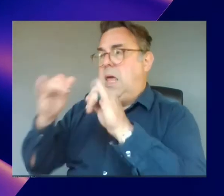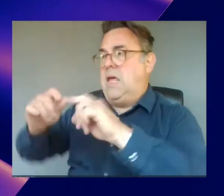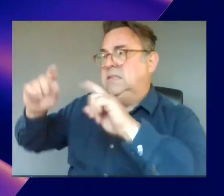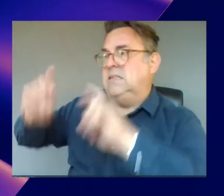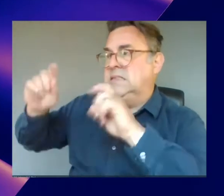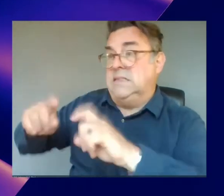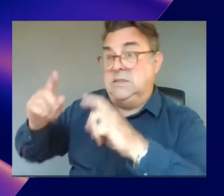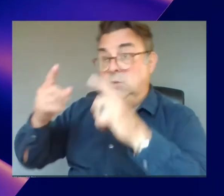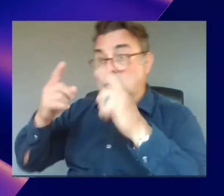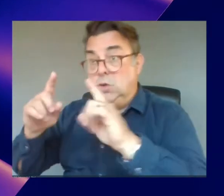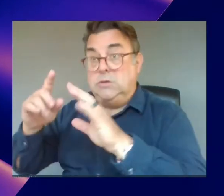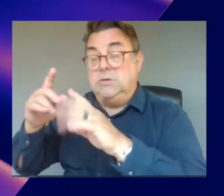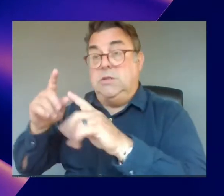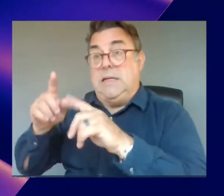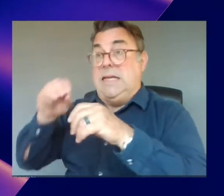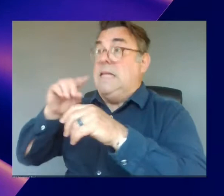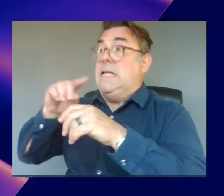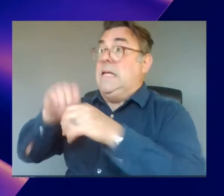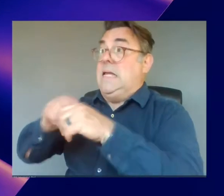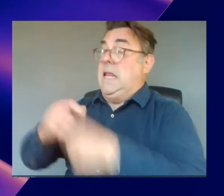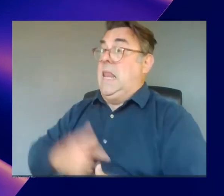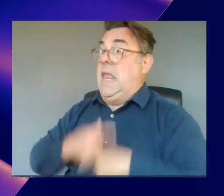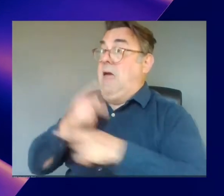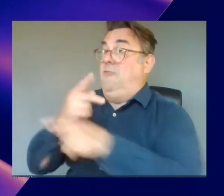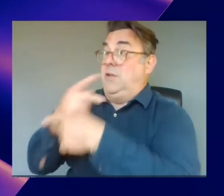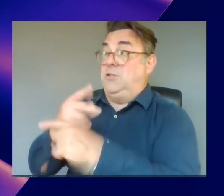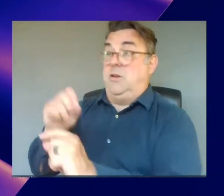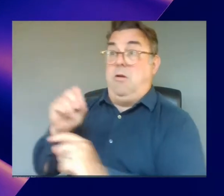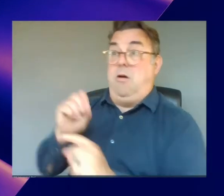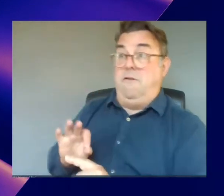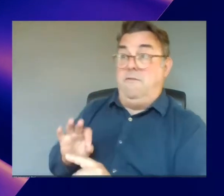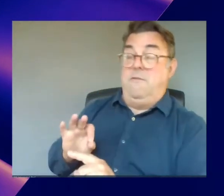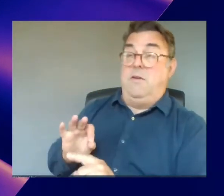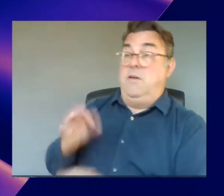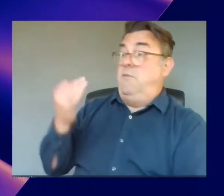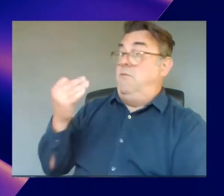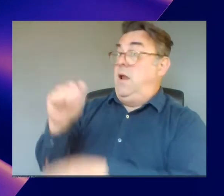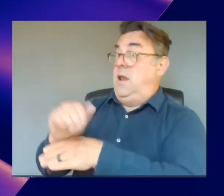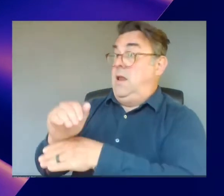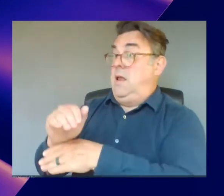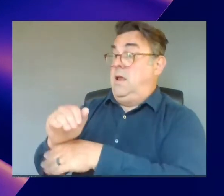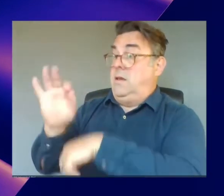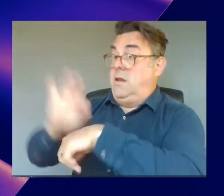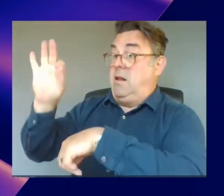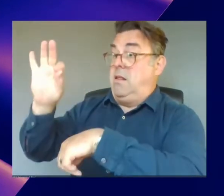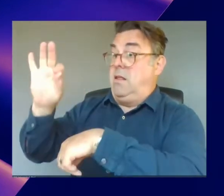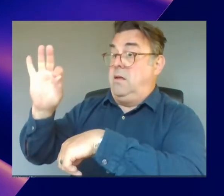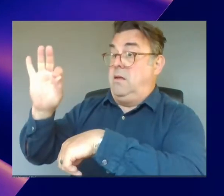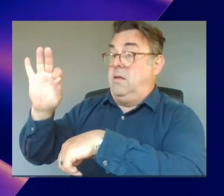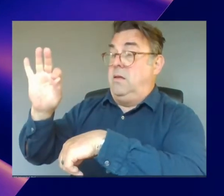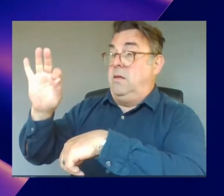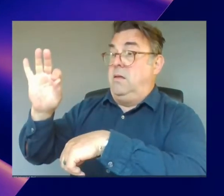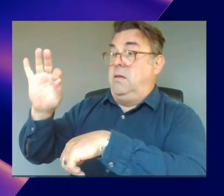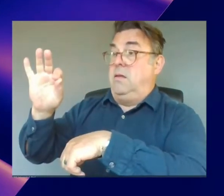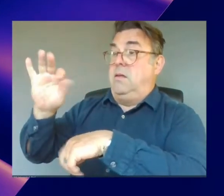on production, turn it off. And then Friday night comes along at 9:00, you're not doing a big deploy. You're not pushing your code out.